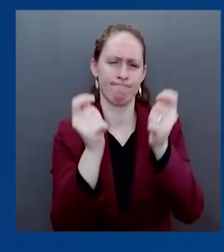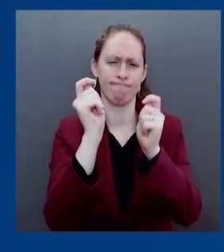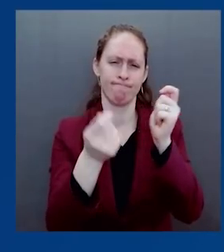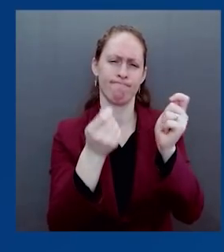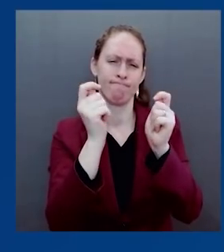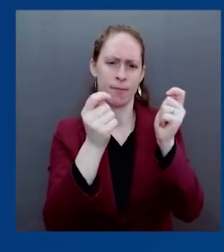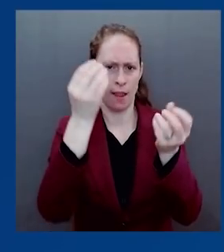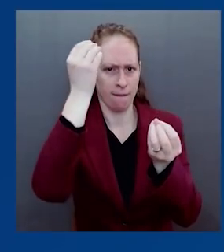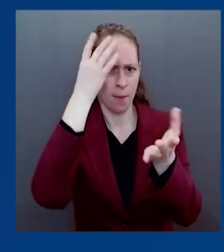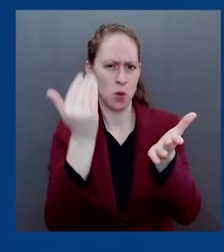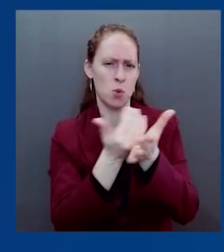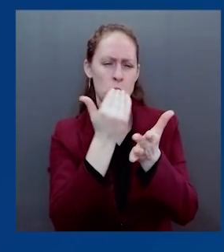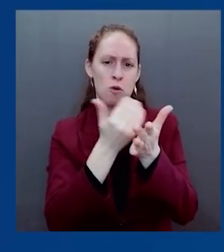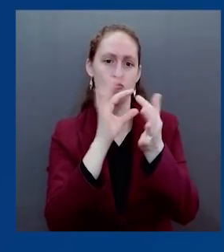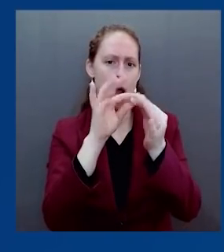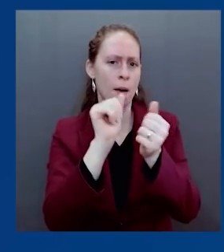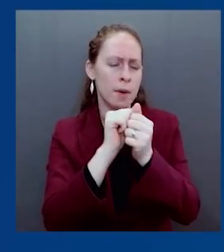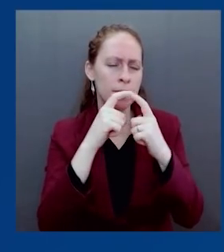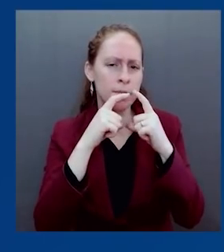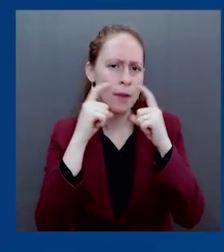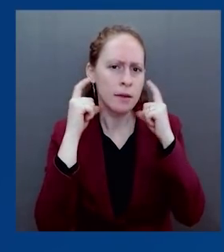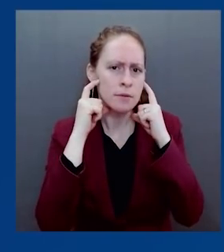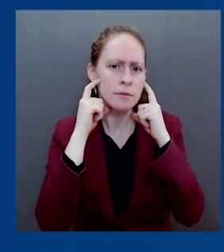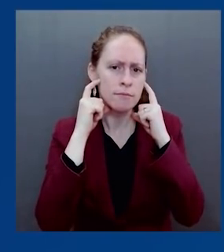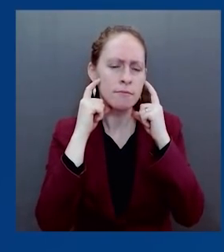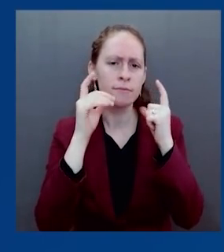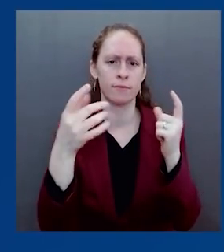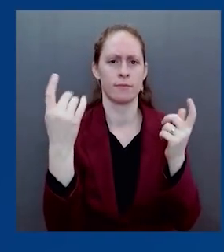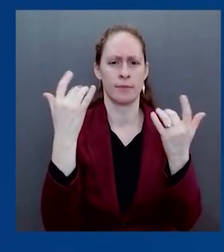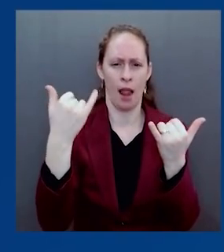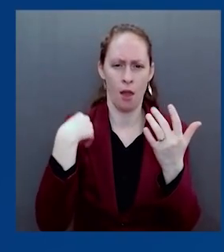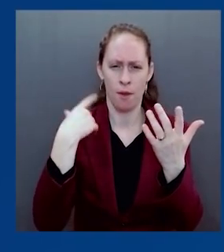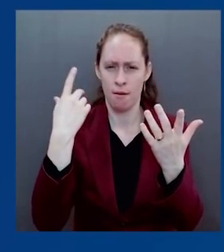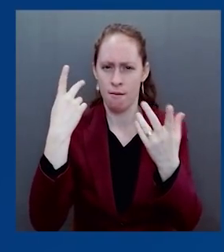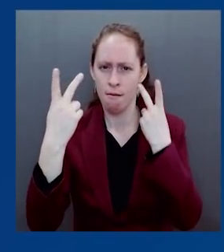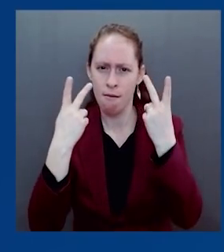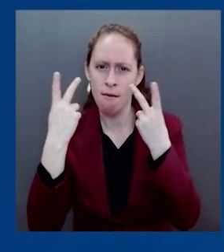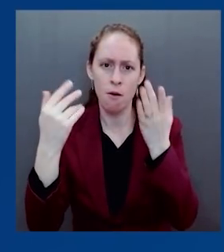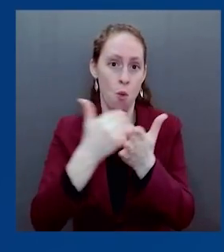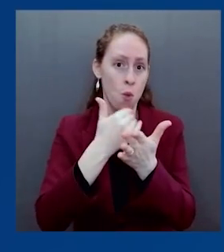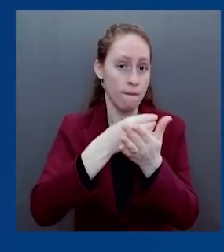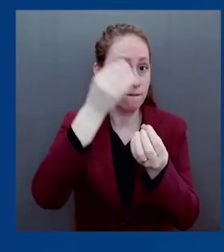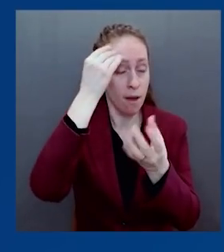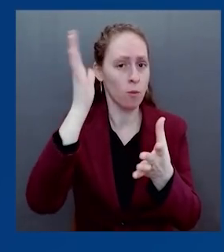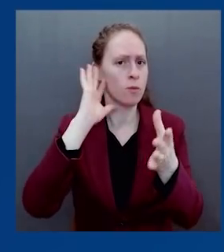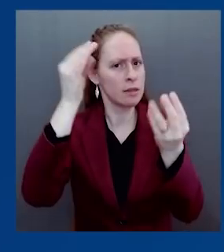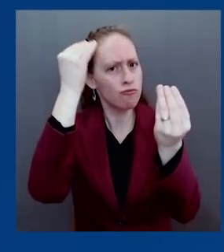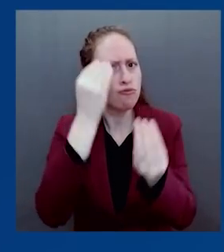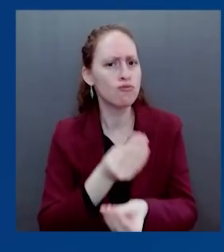It's in need of updating right now. What I will say is the best mask that you can -- that you wear is the one that you will wear